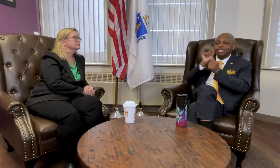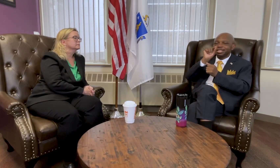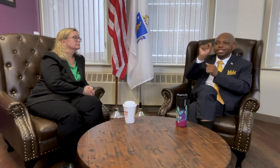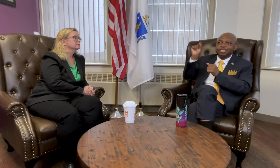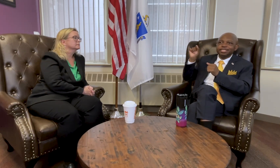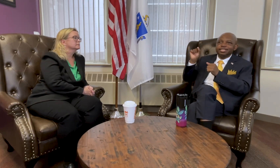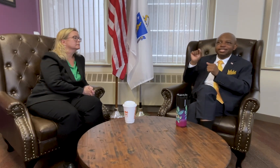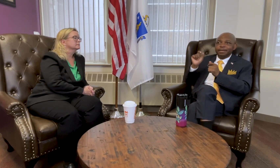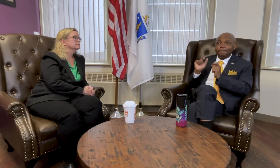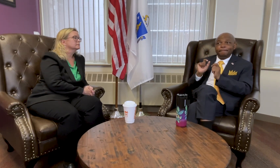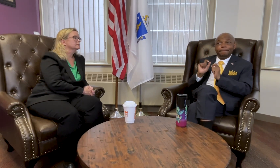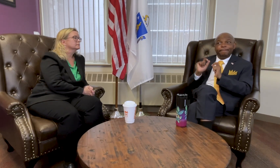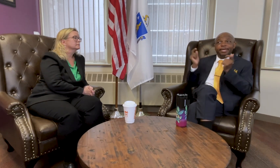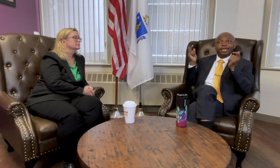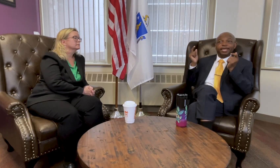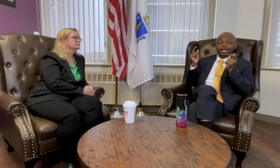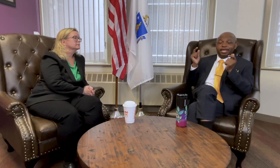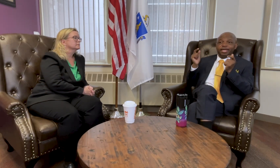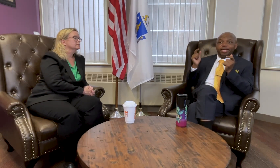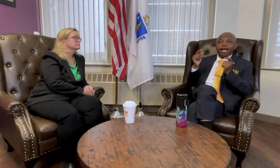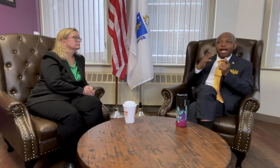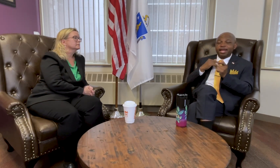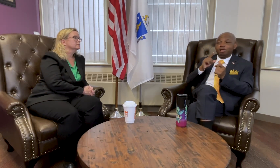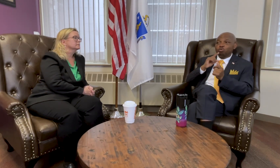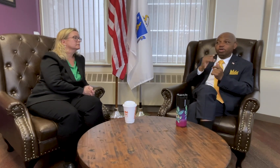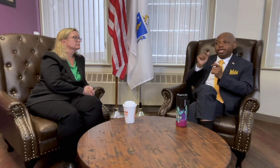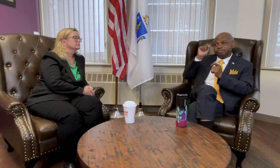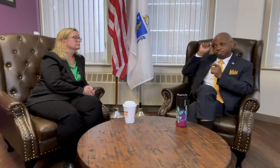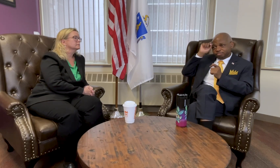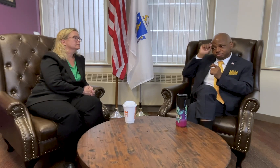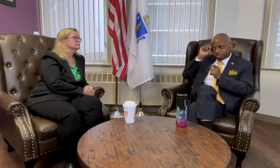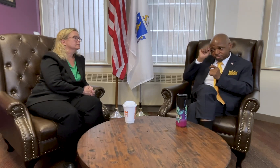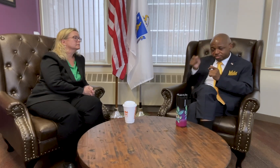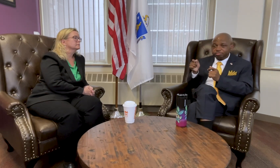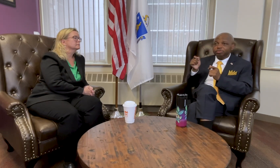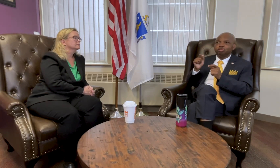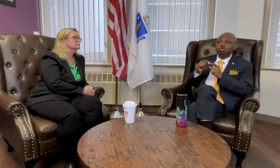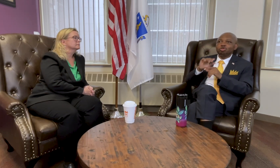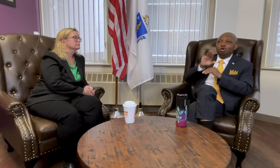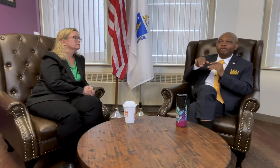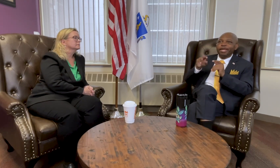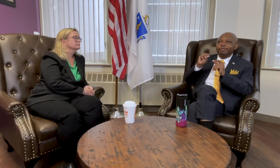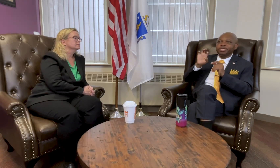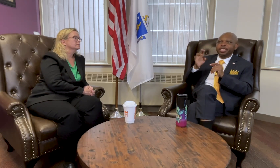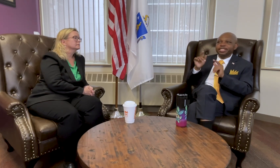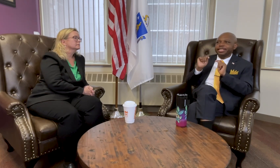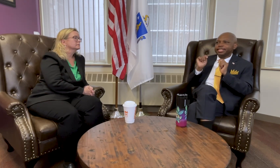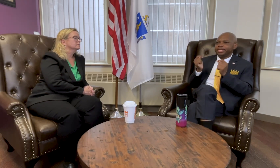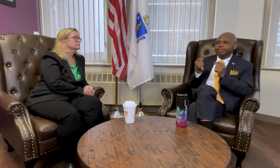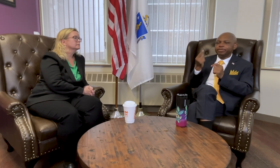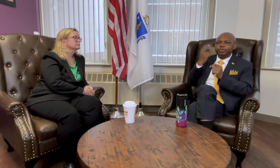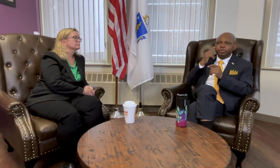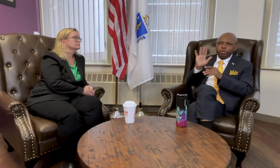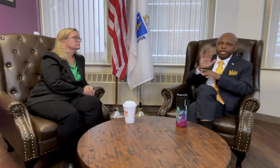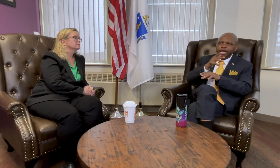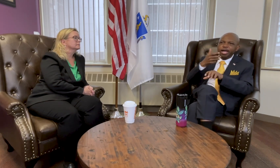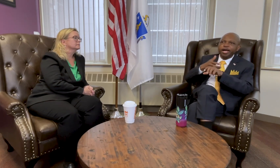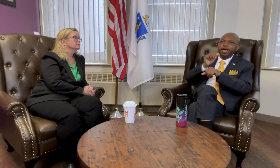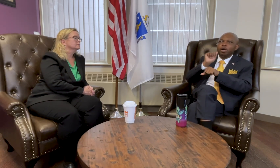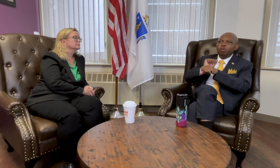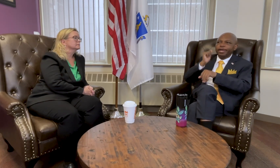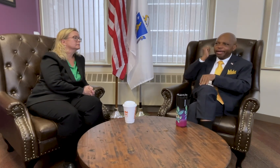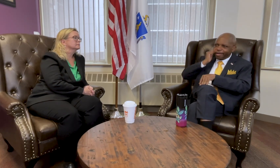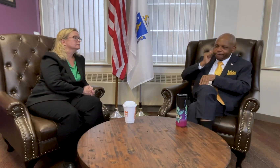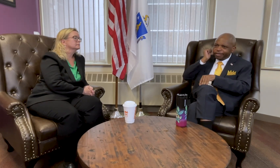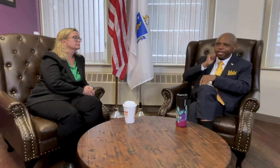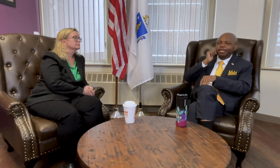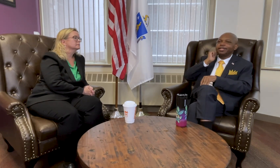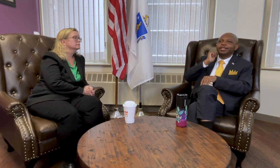which is not a light weight to carry. I want to applaud our MCDHH team for the daily commitment